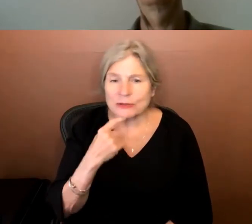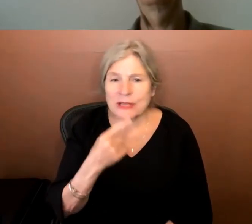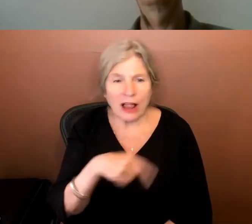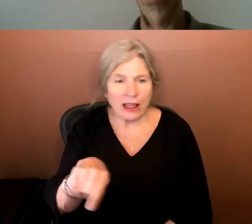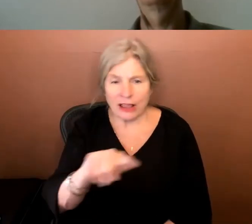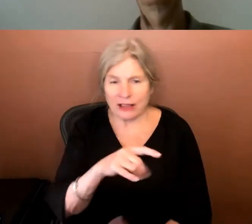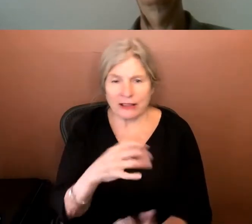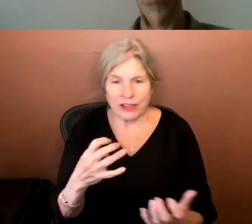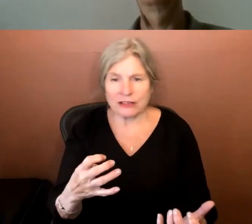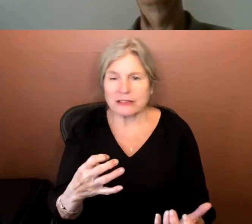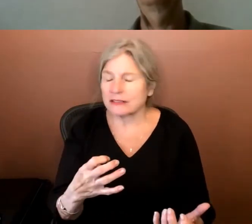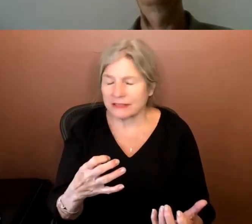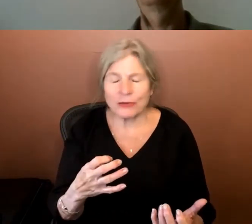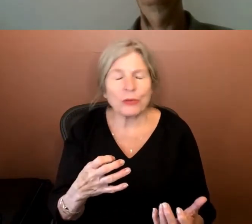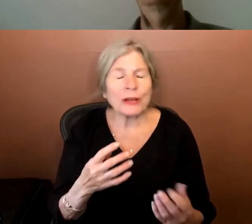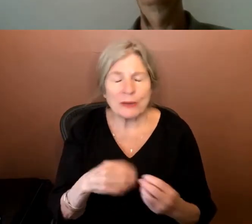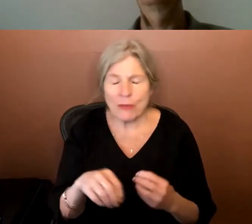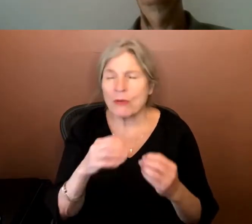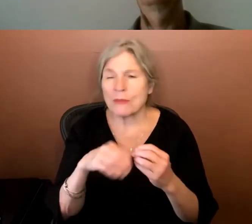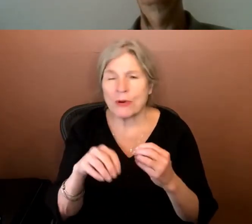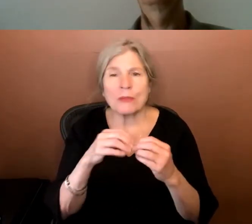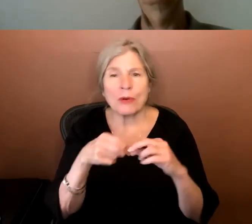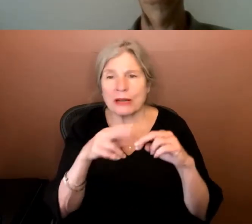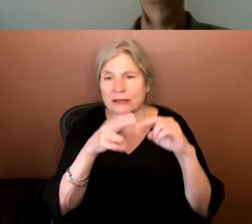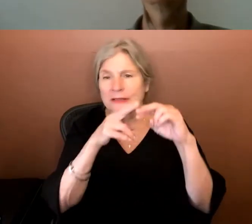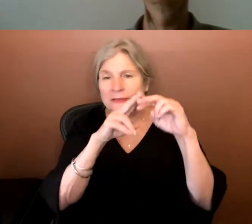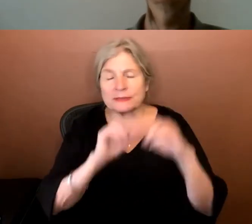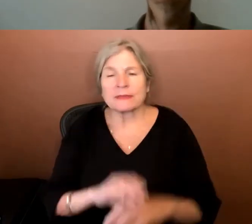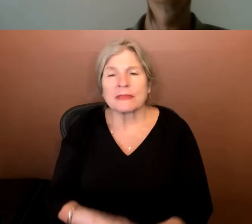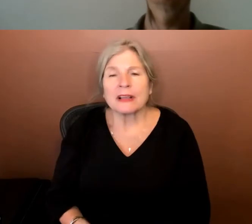expanding. So talking, Sile,